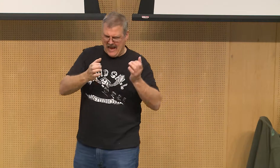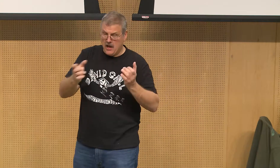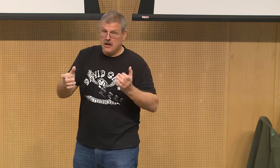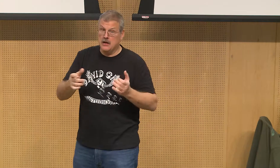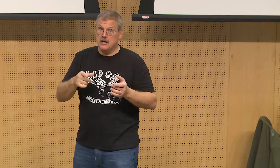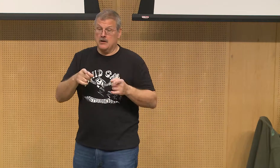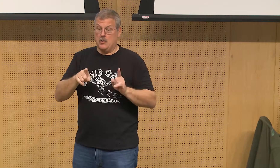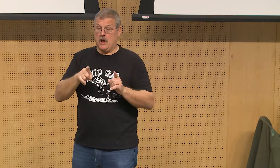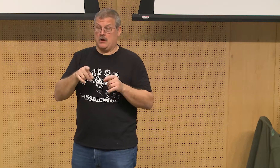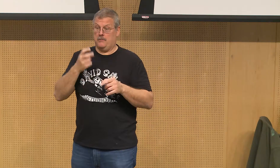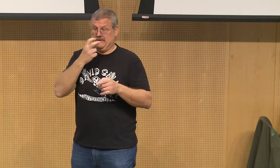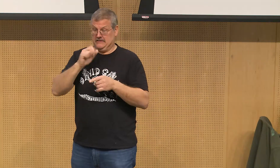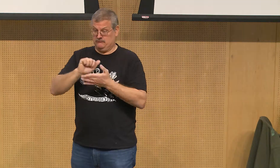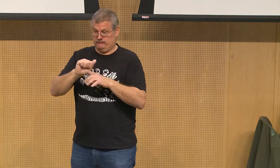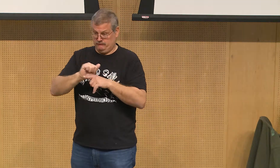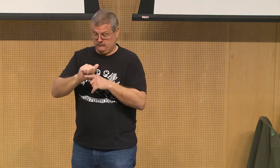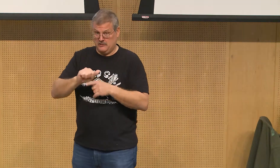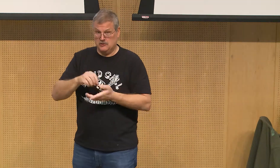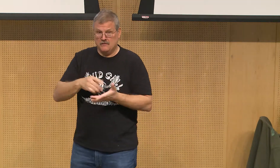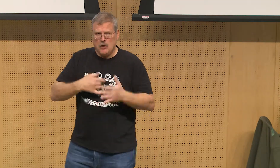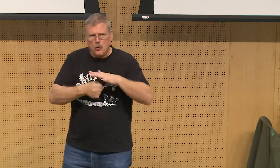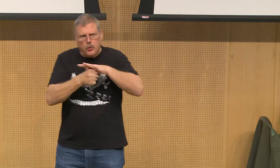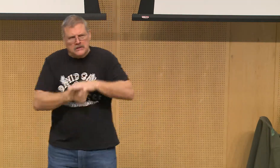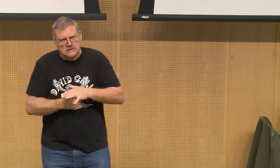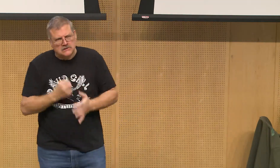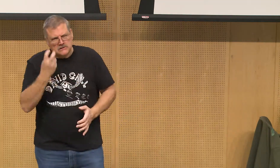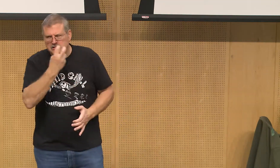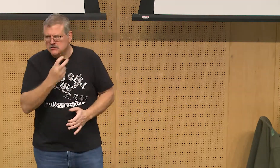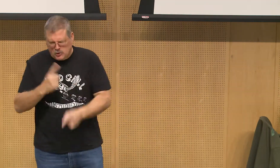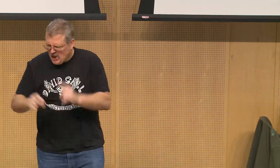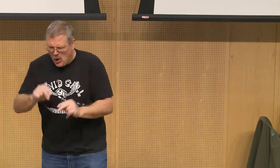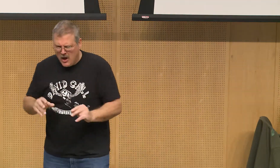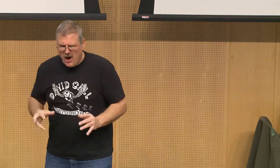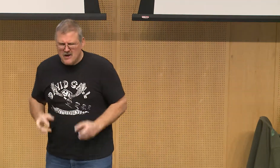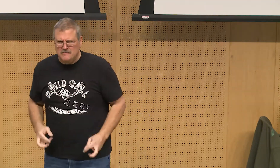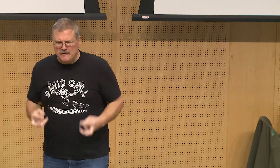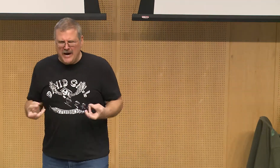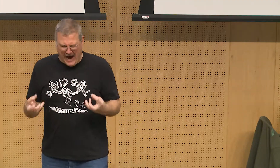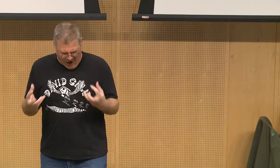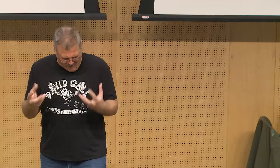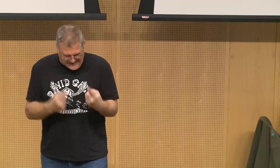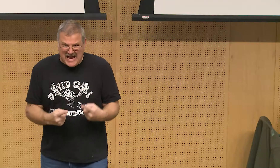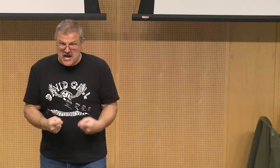In an oral class or a speech class, they're constantly telling you,